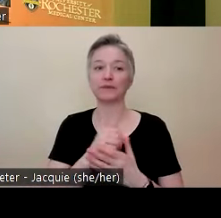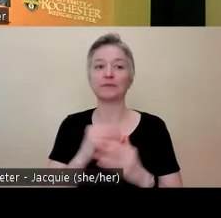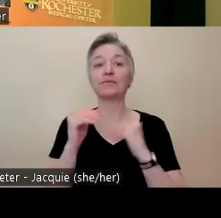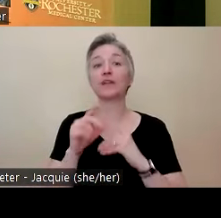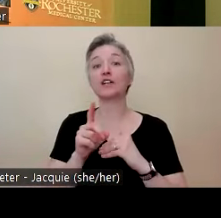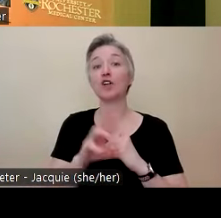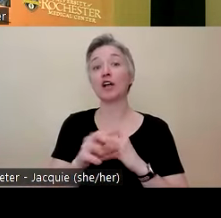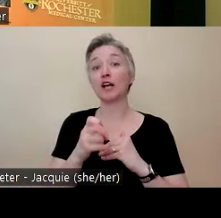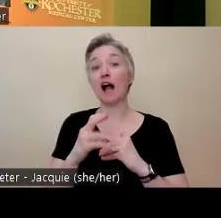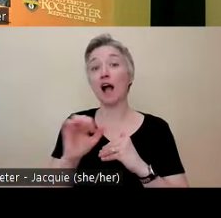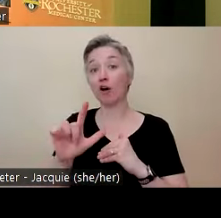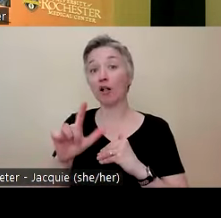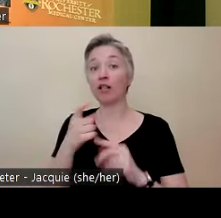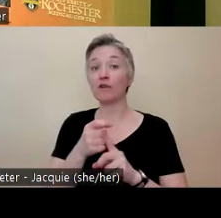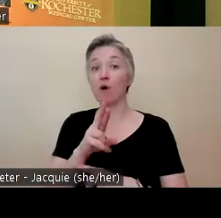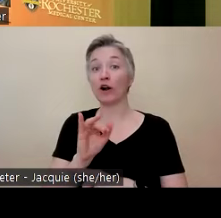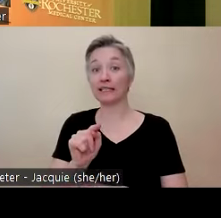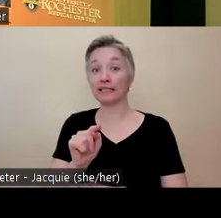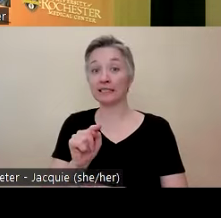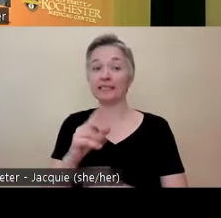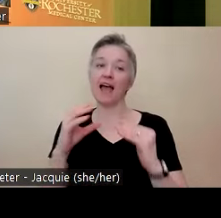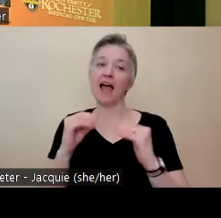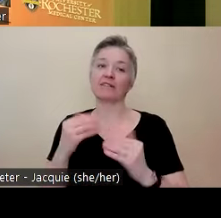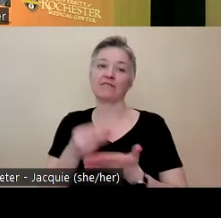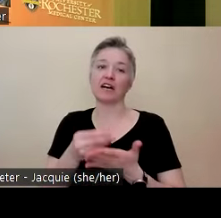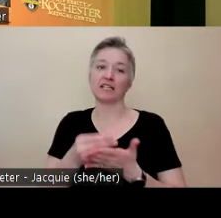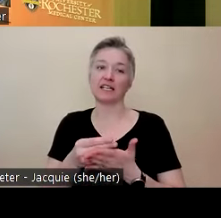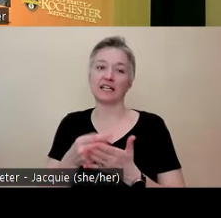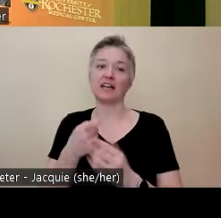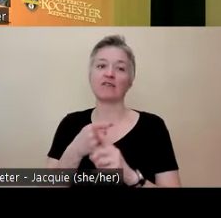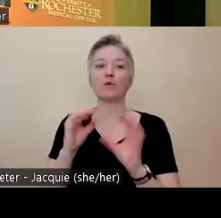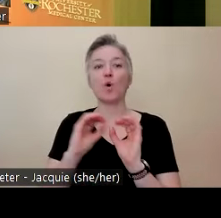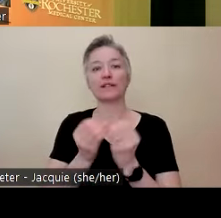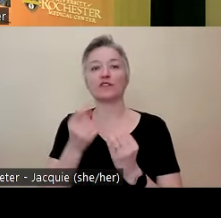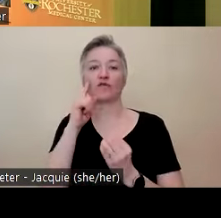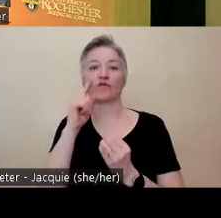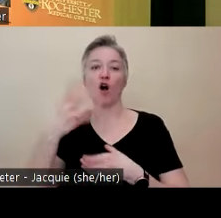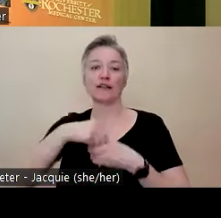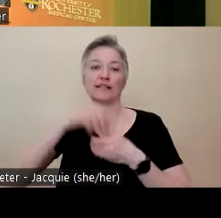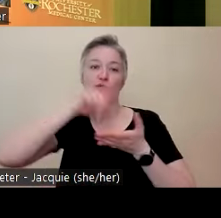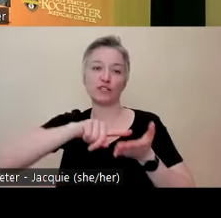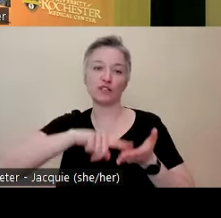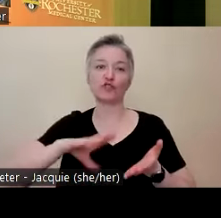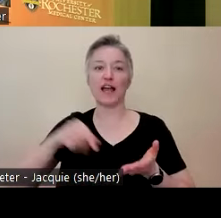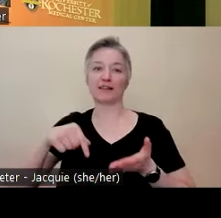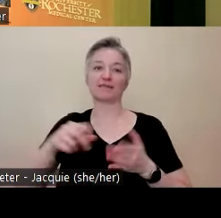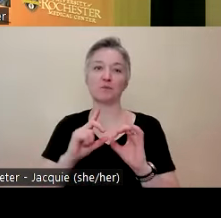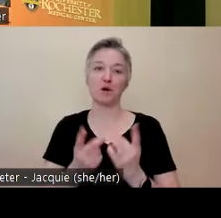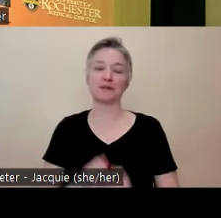RIT and then funding from the organization for autism research and the department so thank you